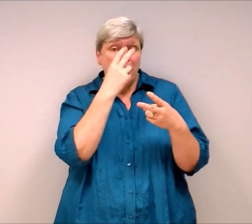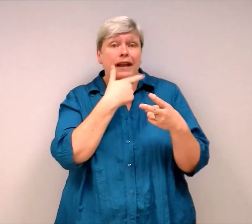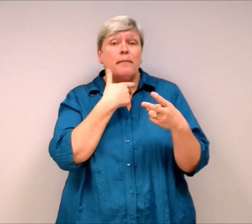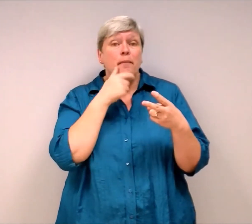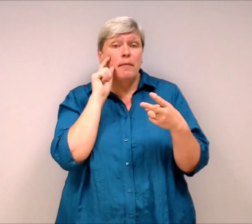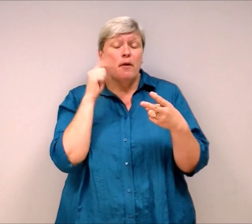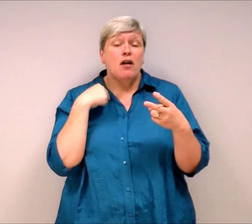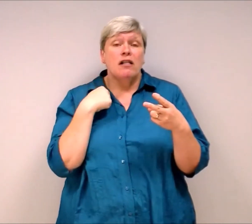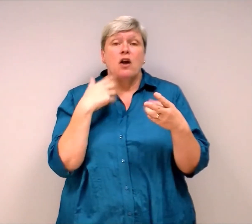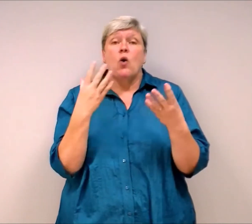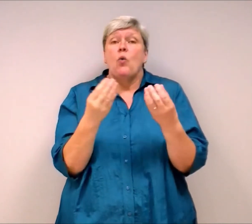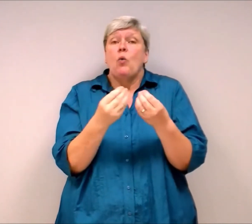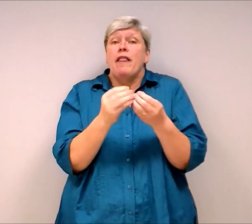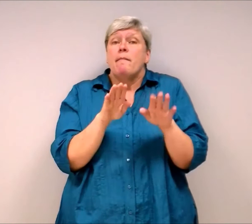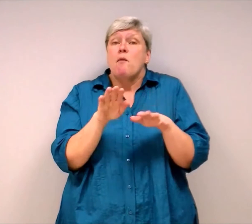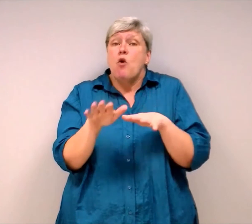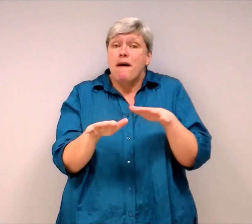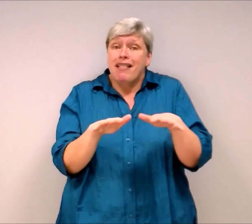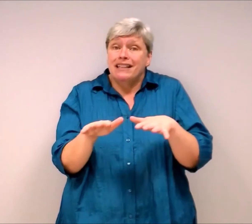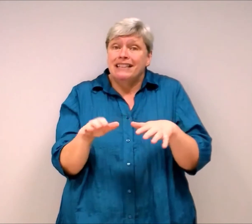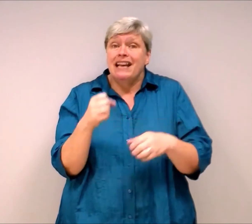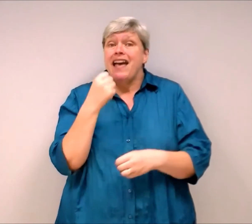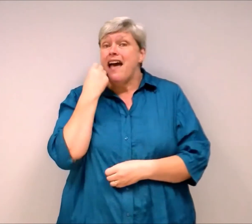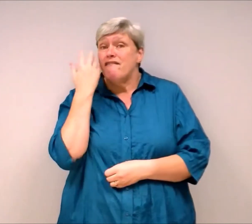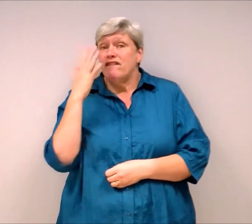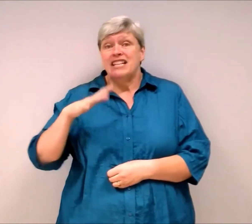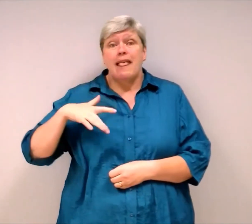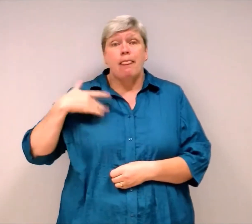with mobility and everyday living skills